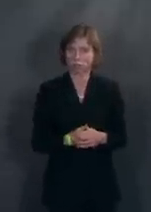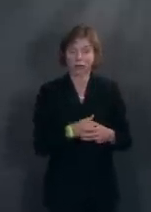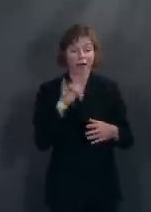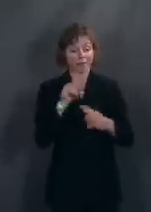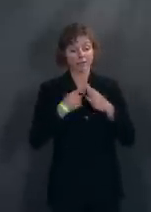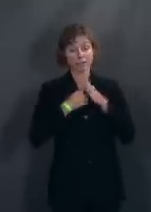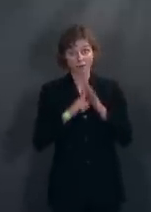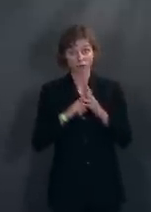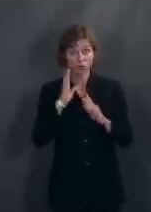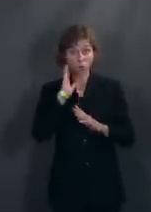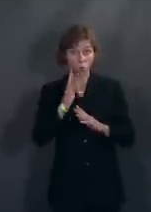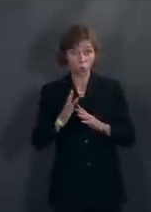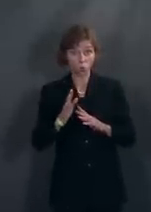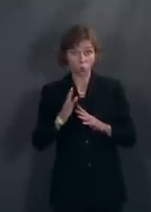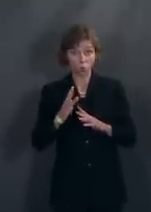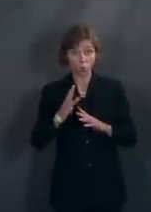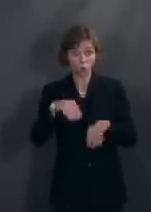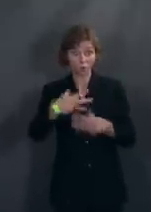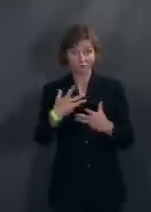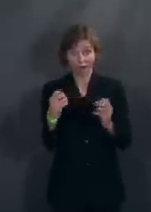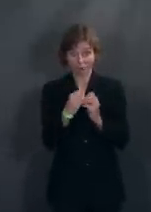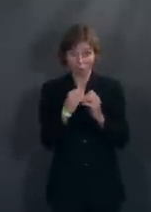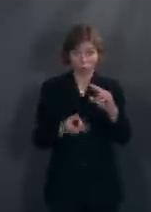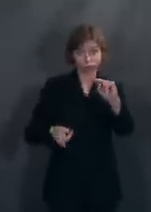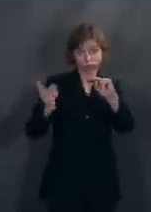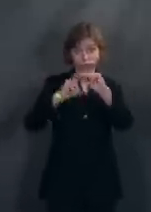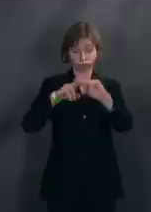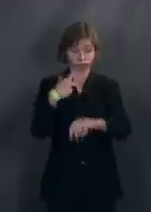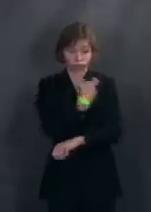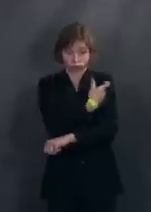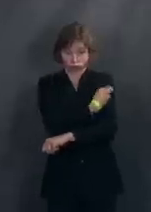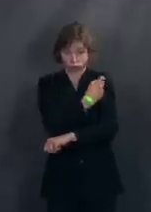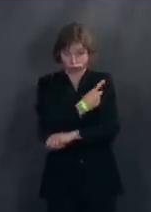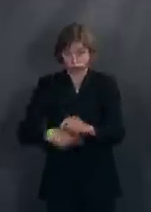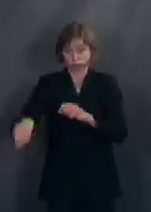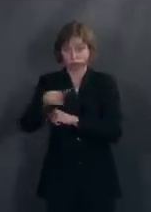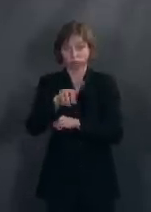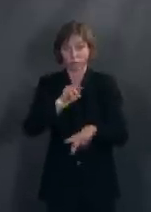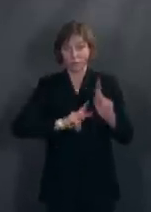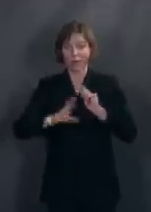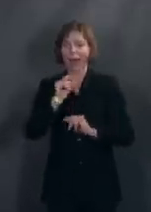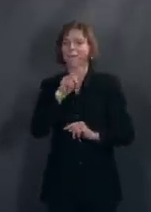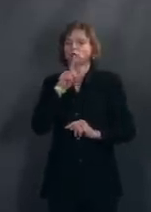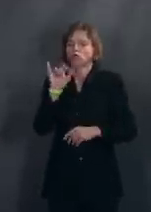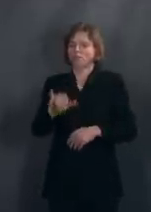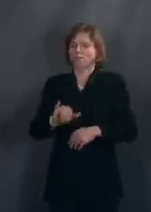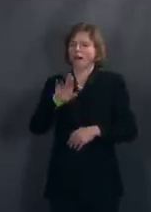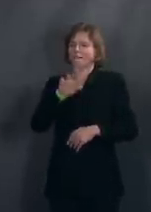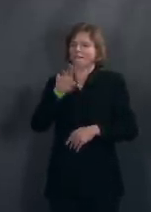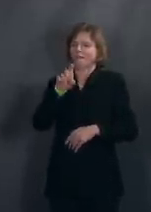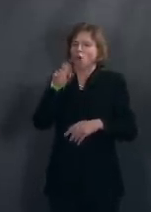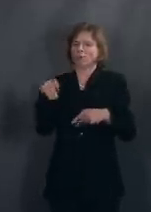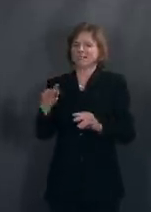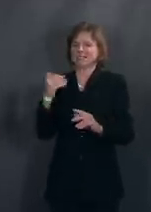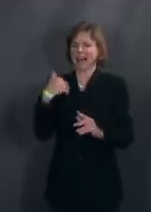will get more shots and arms and will ensure that pharmacies have the infrastructure and the experience they need to scale up